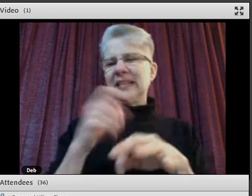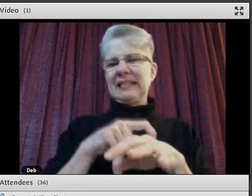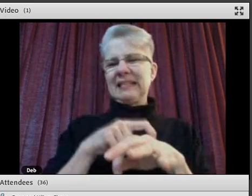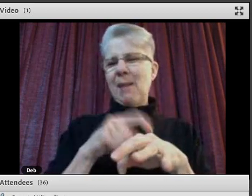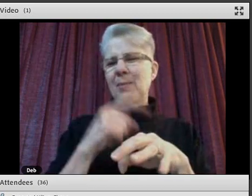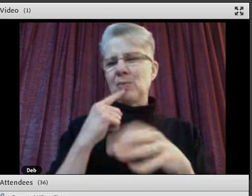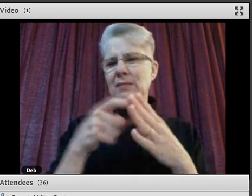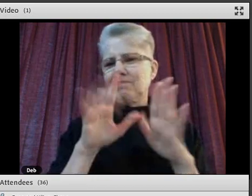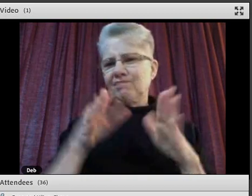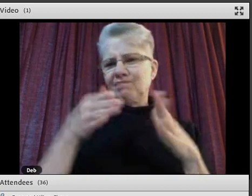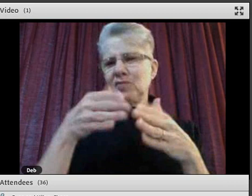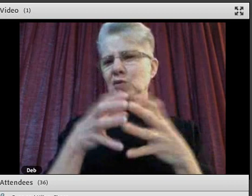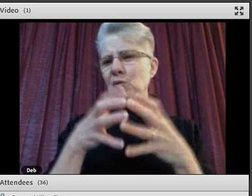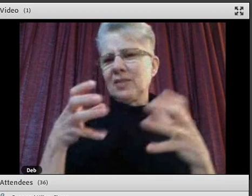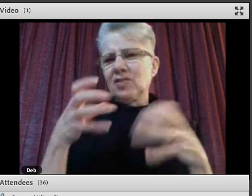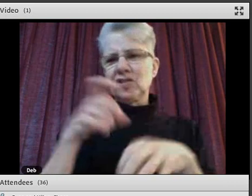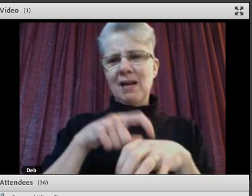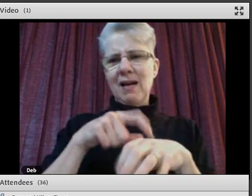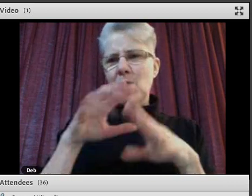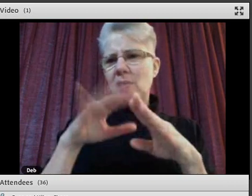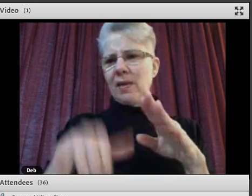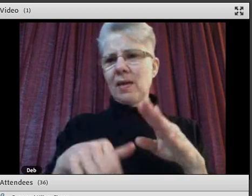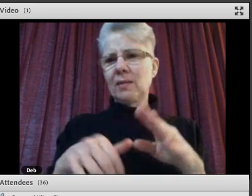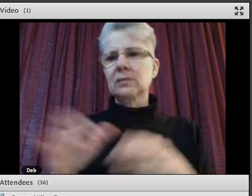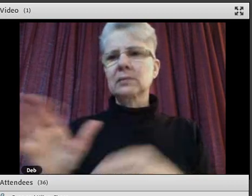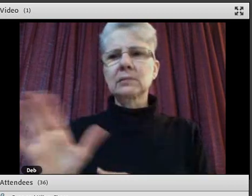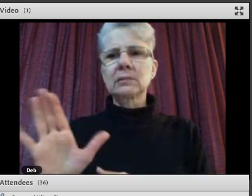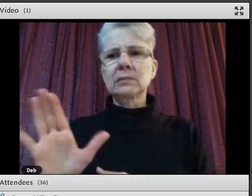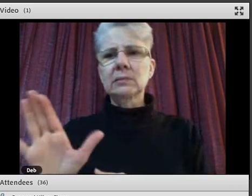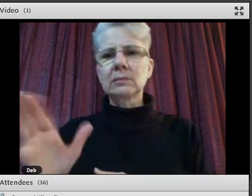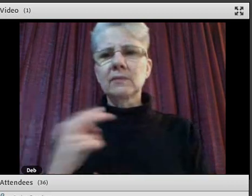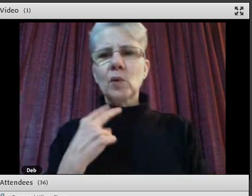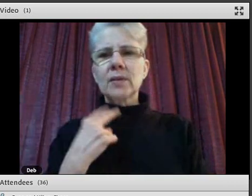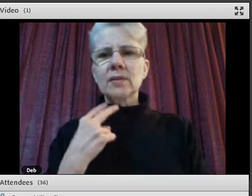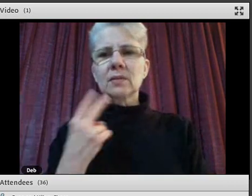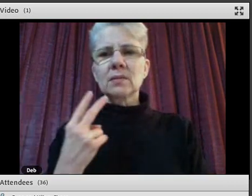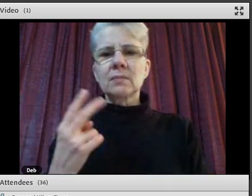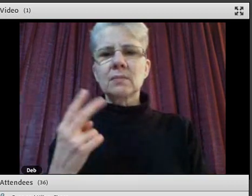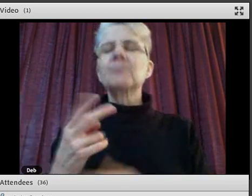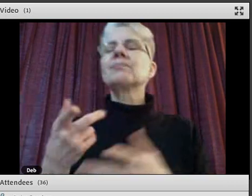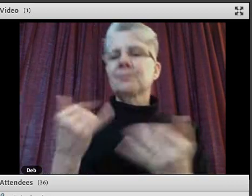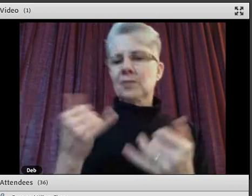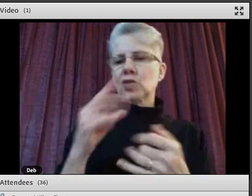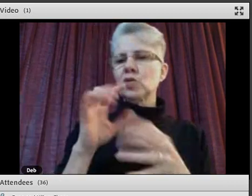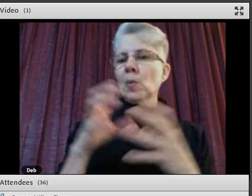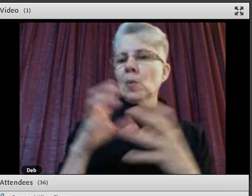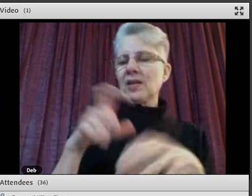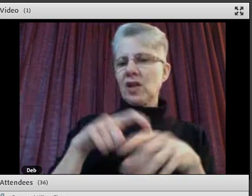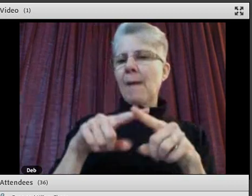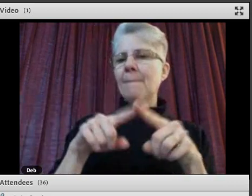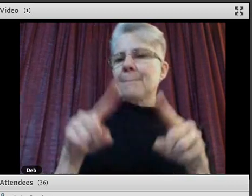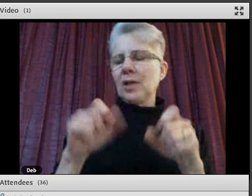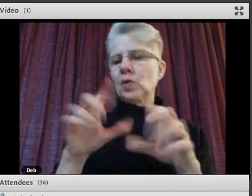I don't want to spend too much time. But you can do a lot with these gliders, and the kids, really, really, really enjoy building them.